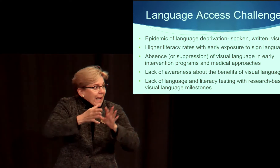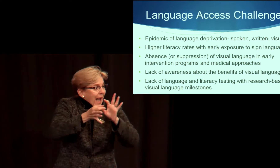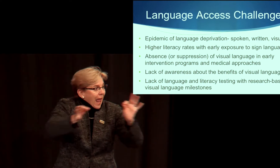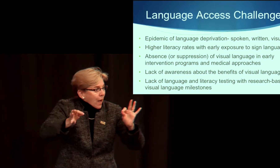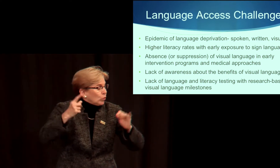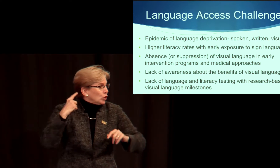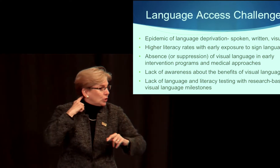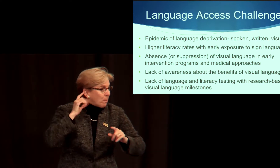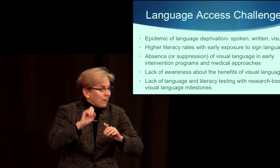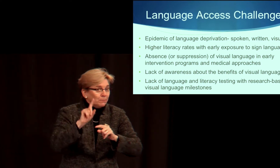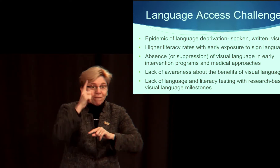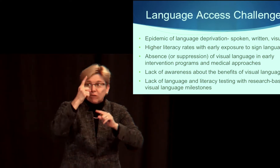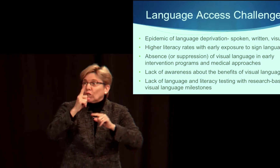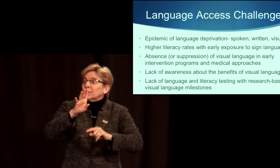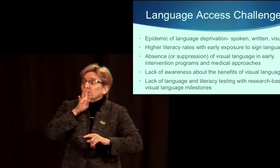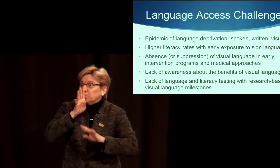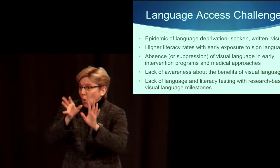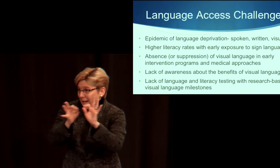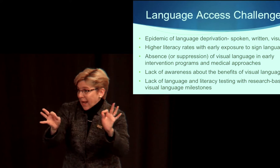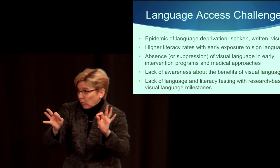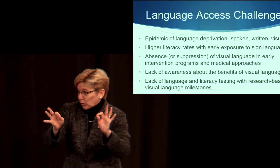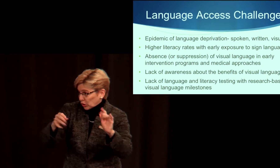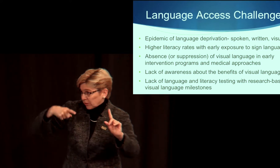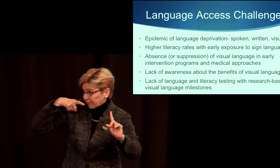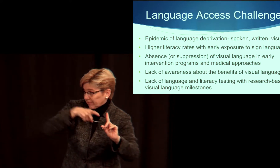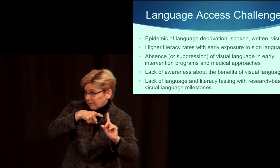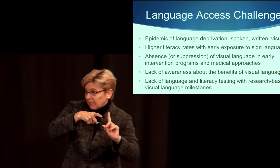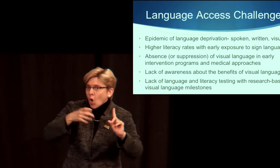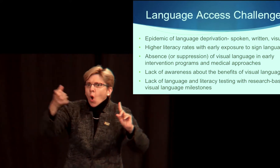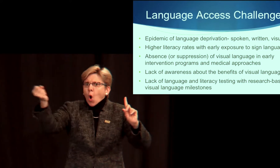with the belief that the auditory cortex or spoken language